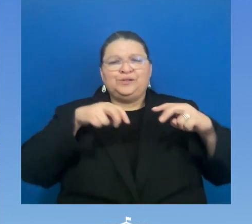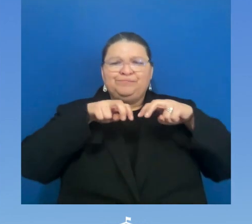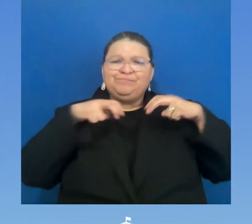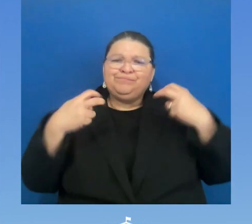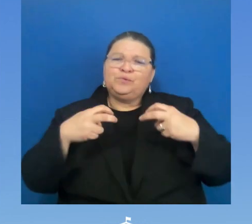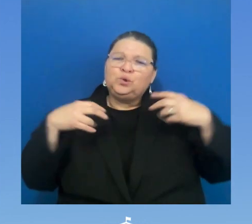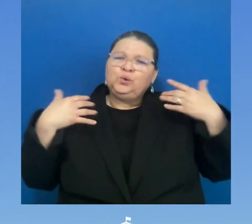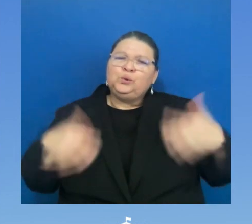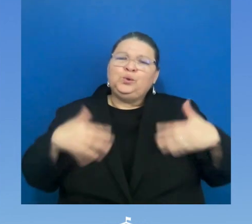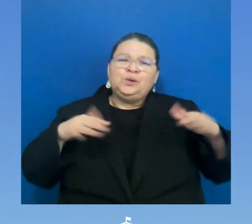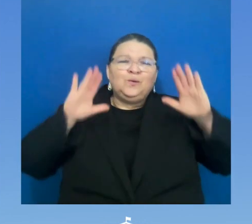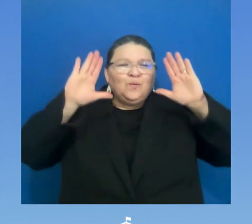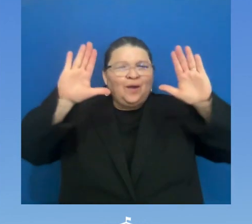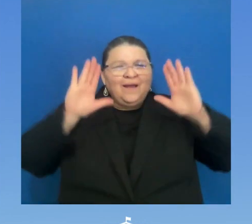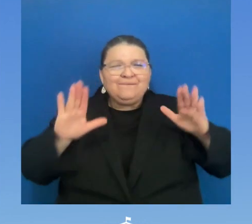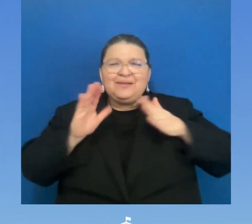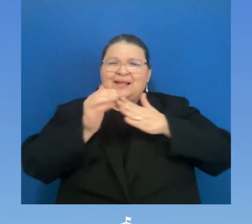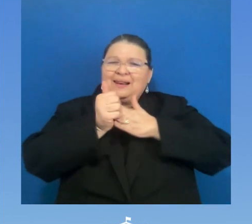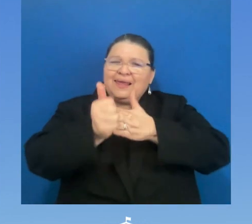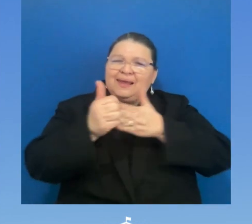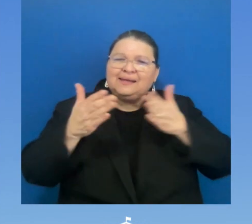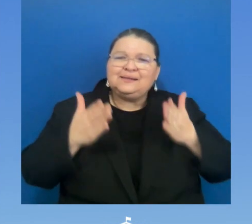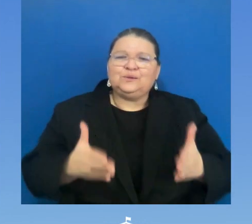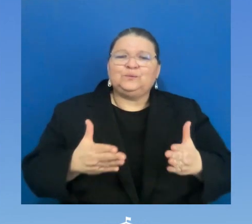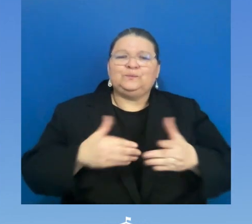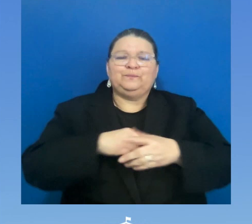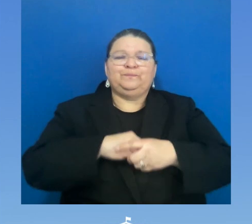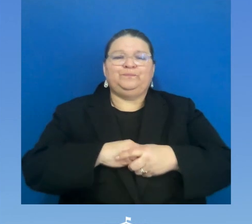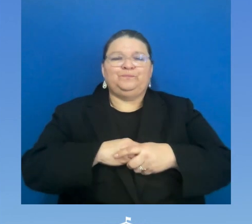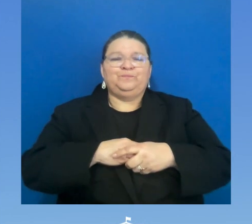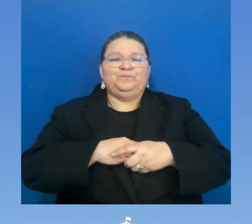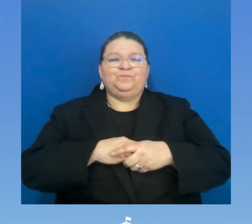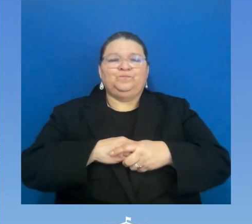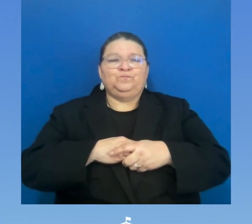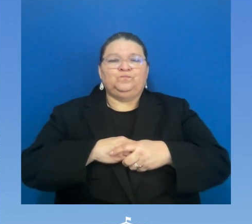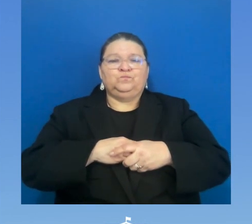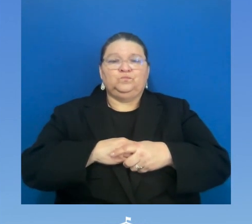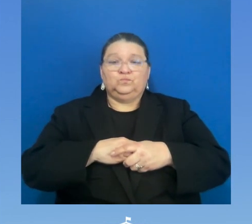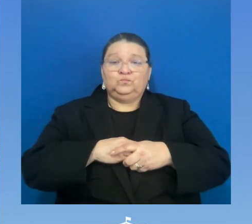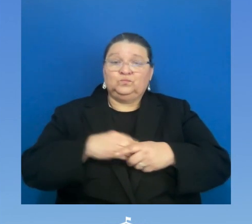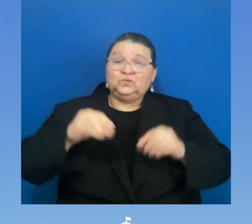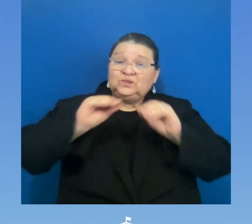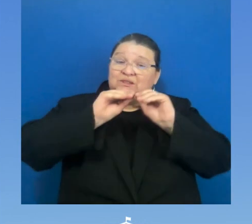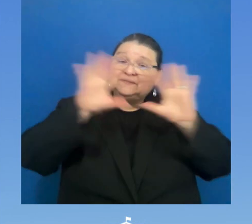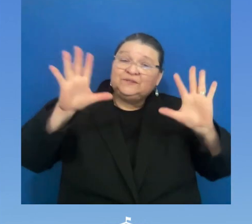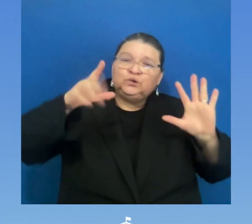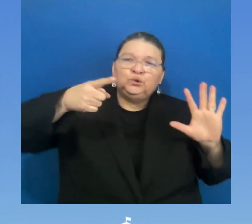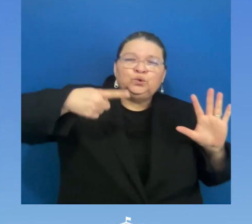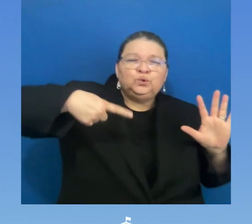Obviously, you all have been champions, in terms of your skill and your dominance